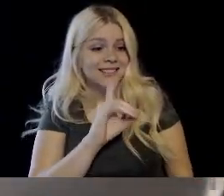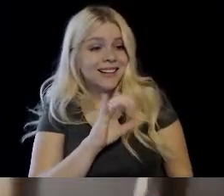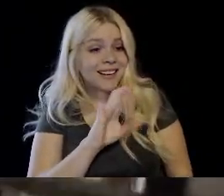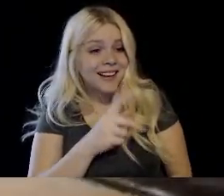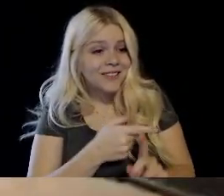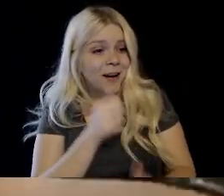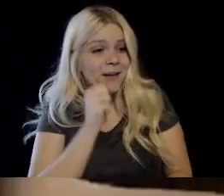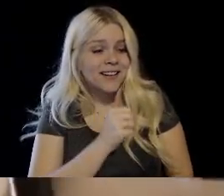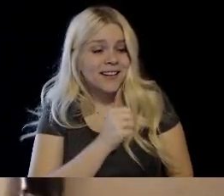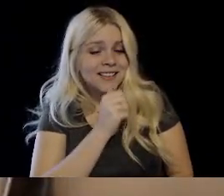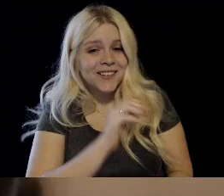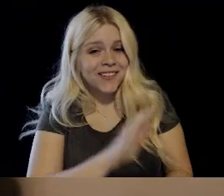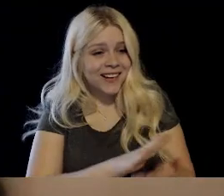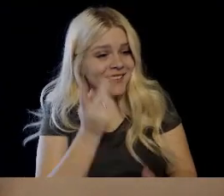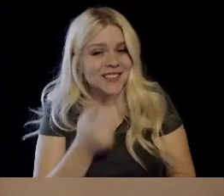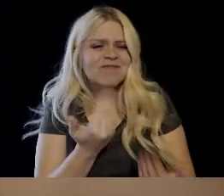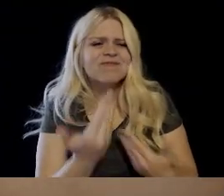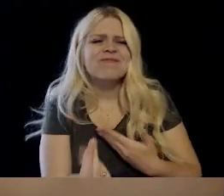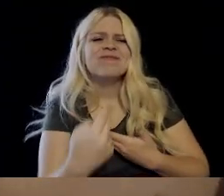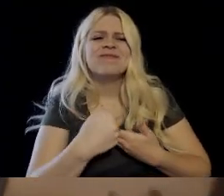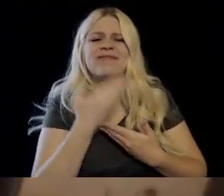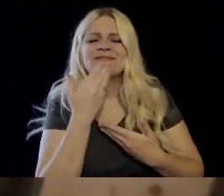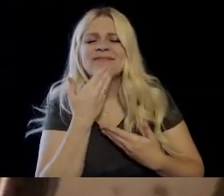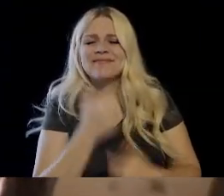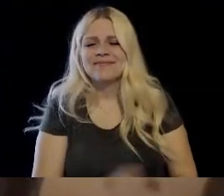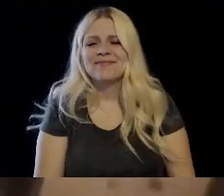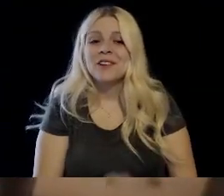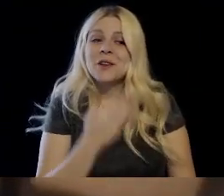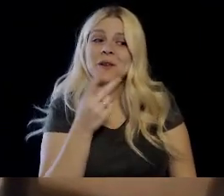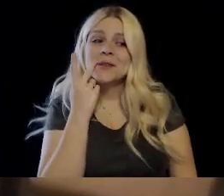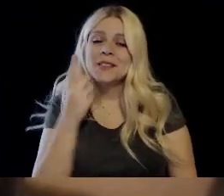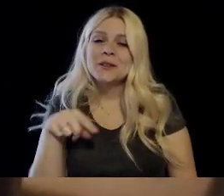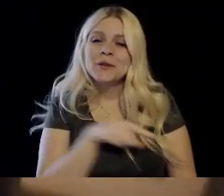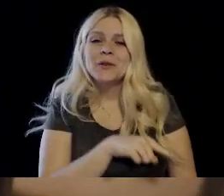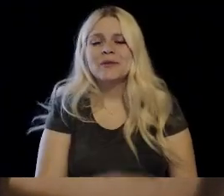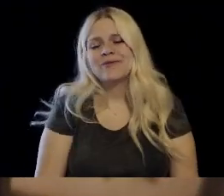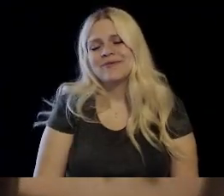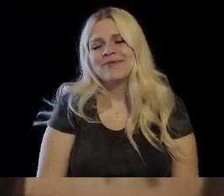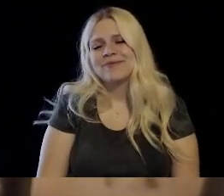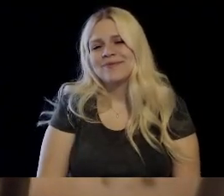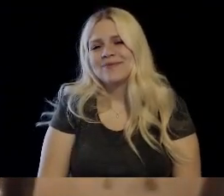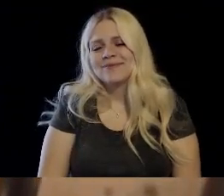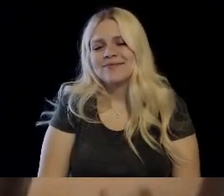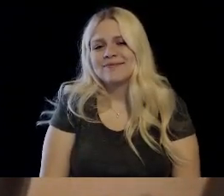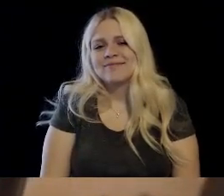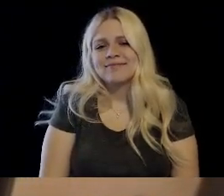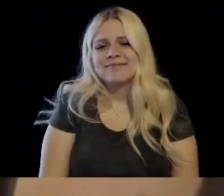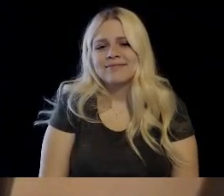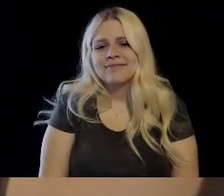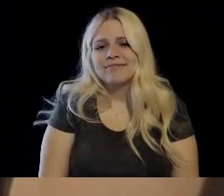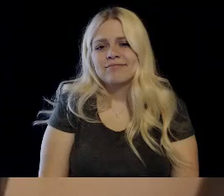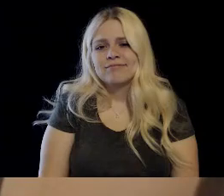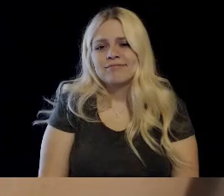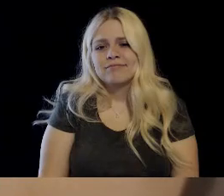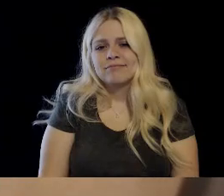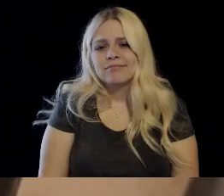in. It's always good to see you here, as well. We're not getting anymore bears, right now.